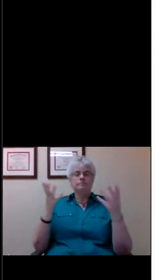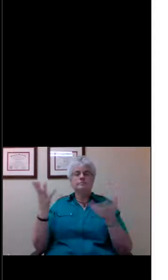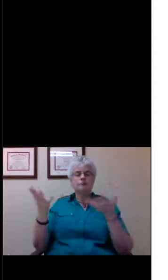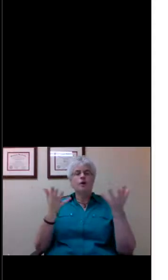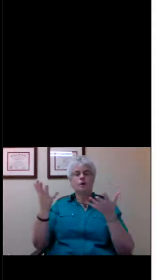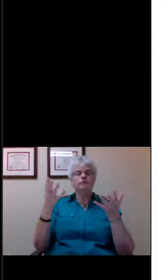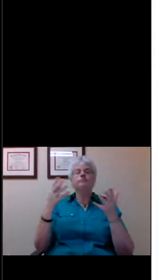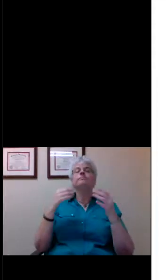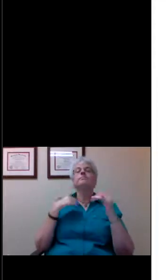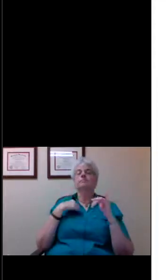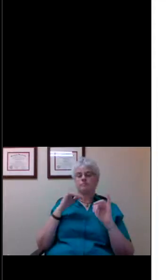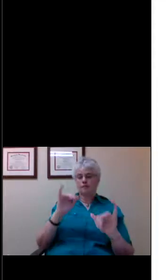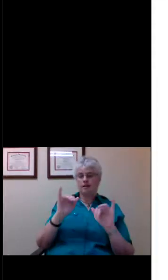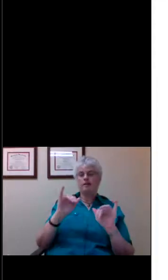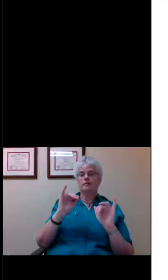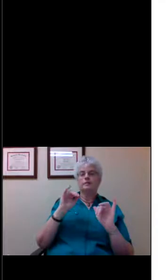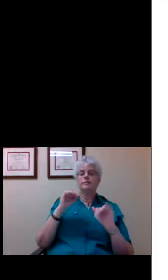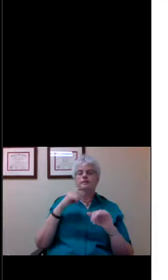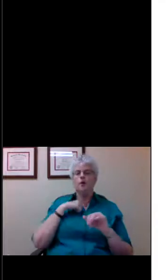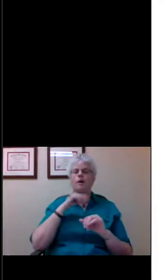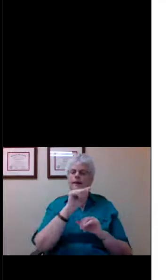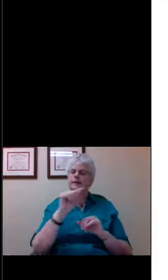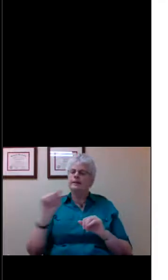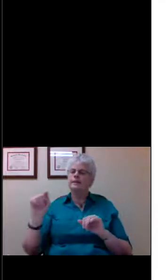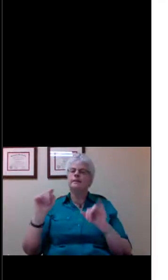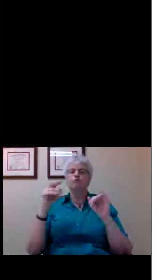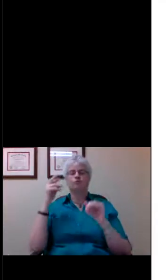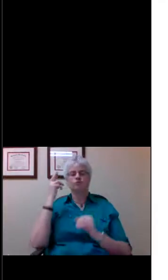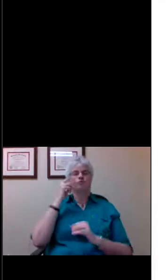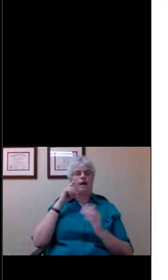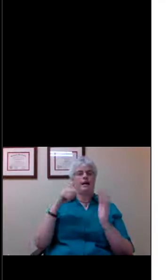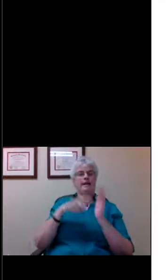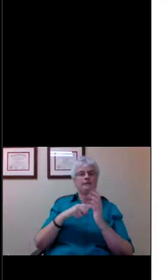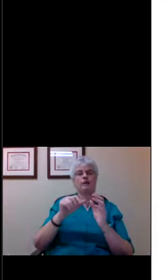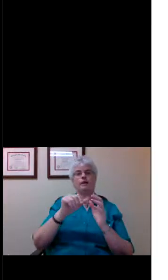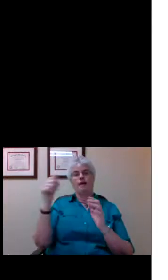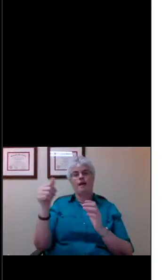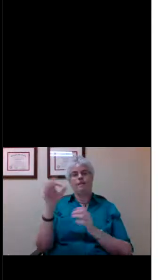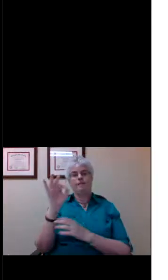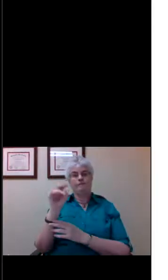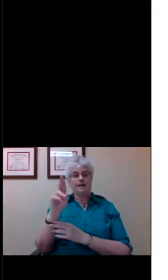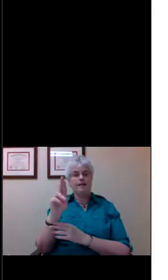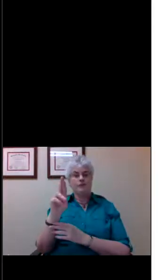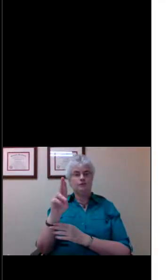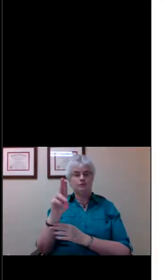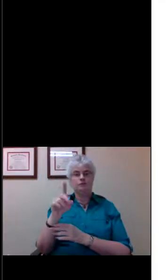for that. And so- and there were several things that we were able to recognize.